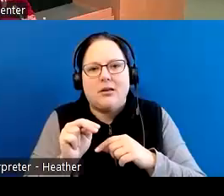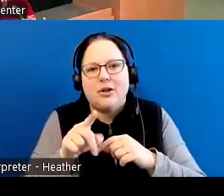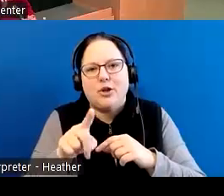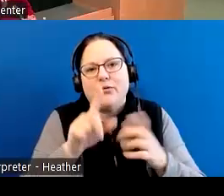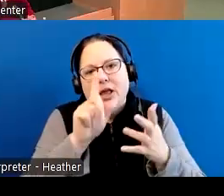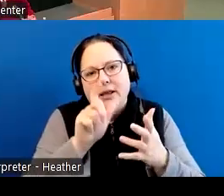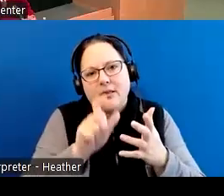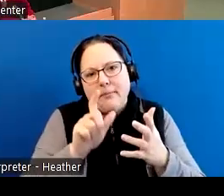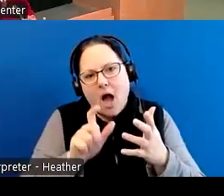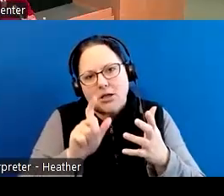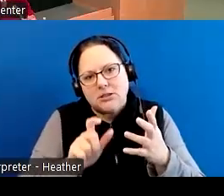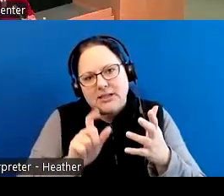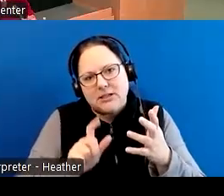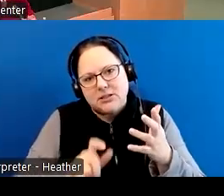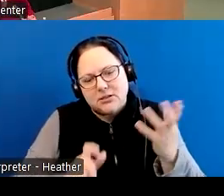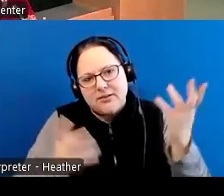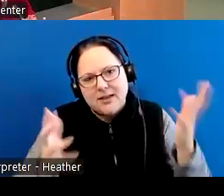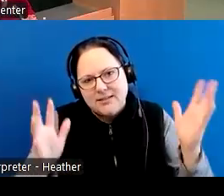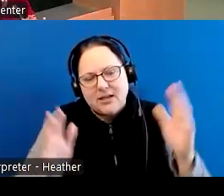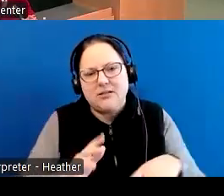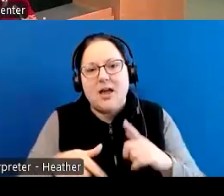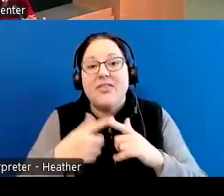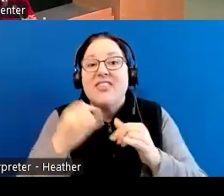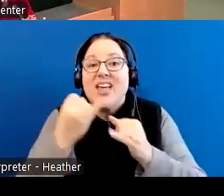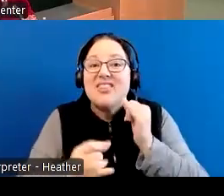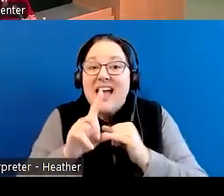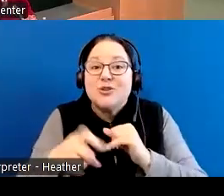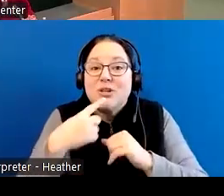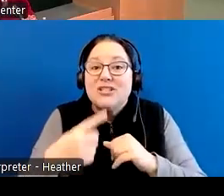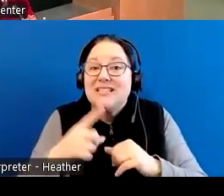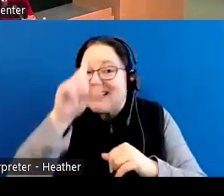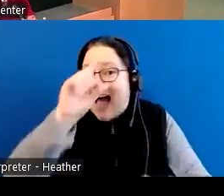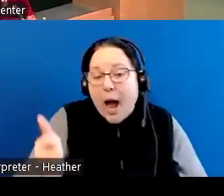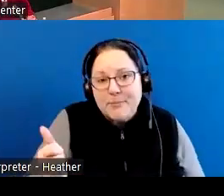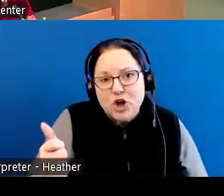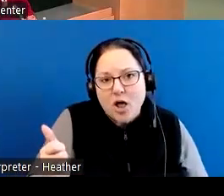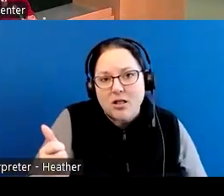and then the and then the last question on there it literally says optional um uh the question of